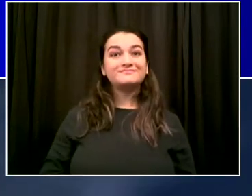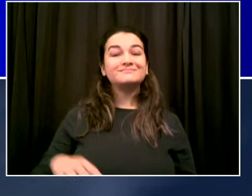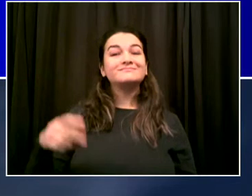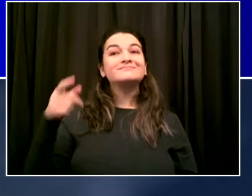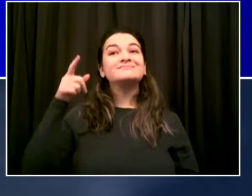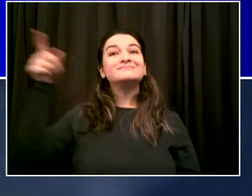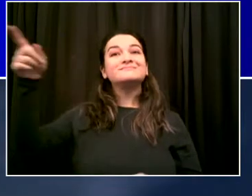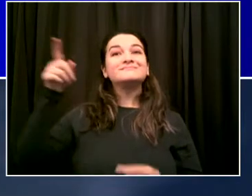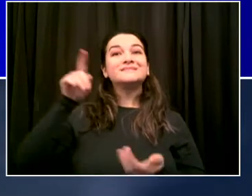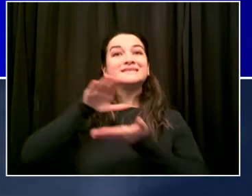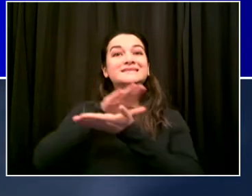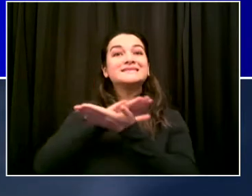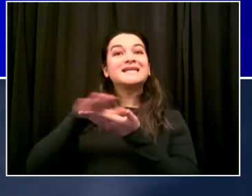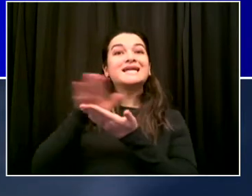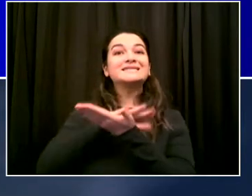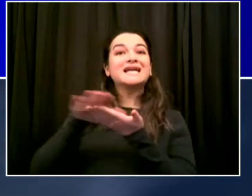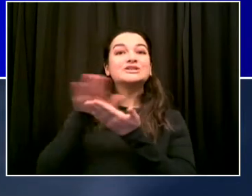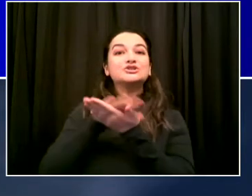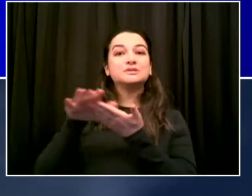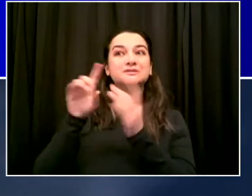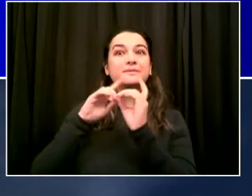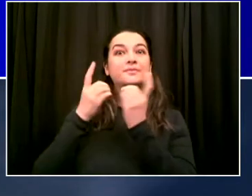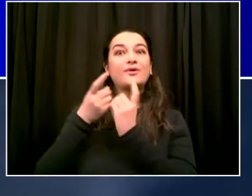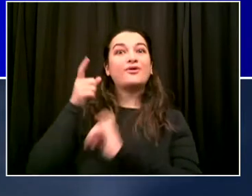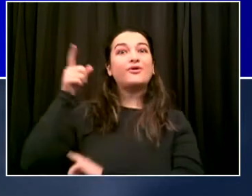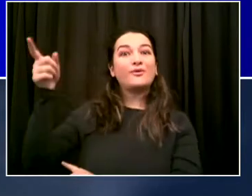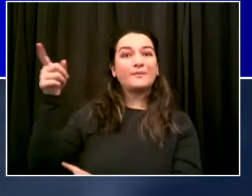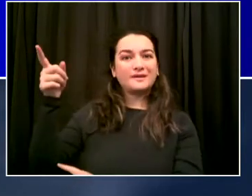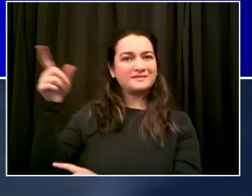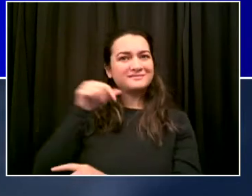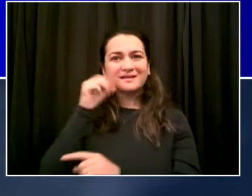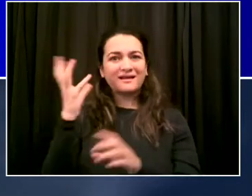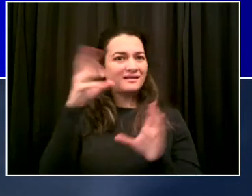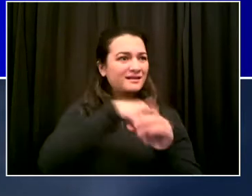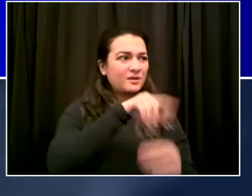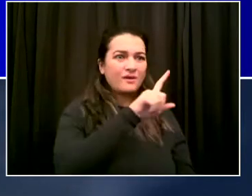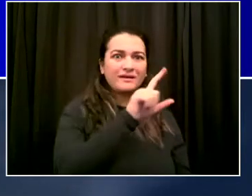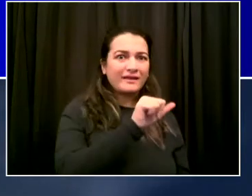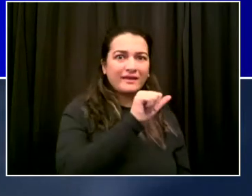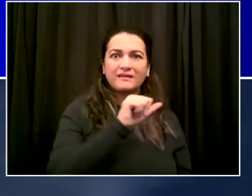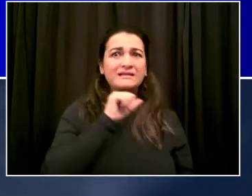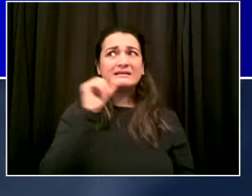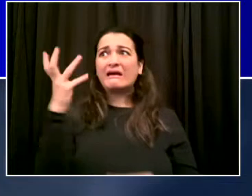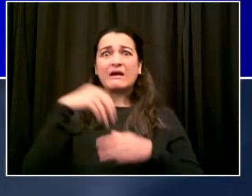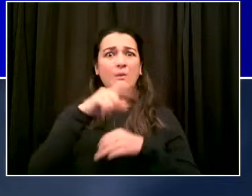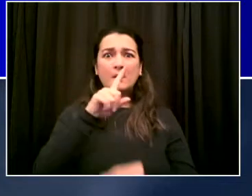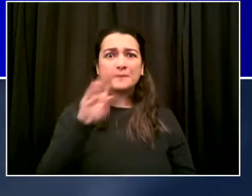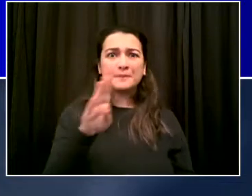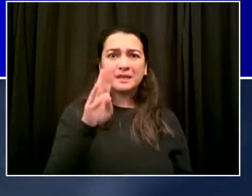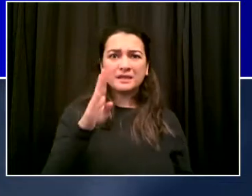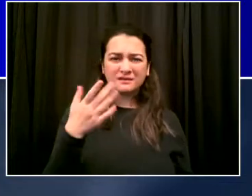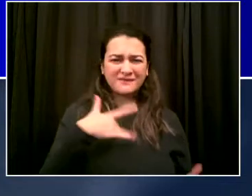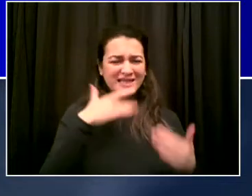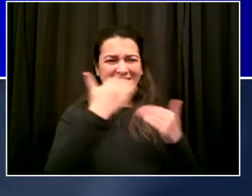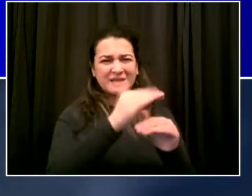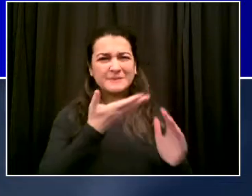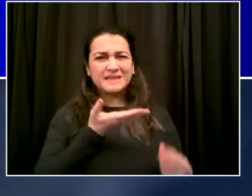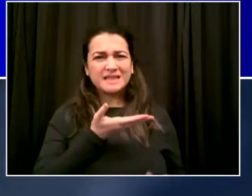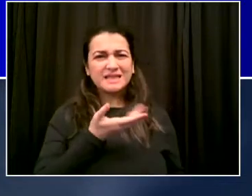THEY HAVE BEEN WITH US THROUOUOUGHT T E TH CORONAVIRUS CRISIS I WANT TO THANK ALL THE MEN AND WOMEN OF THE SANITATION DEPARTMENT YOU DON'T GGET THE CREDIT THAT YOU DESERVE ALL THE TIME BUT T I FEEL